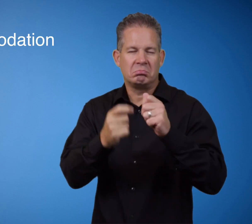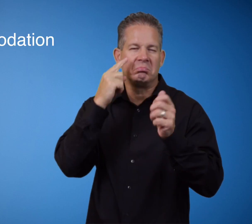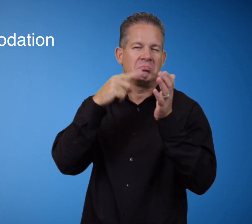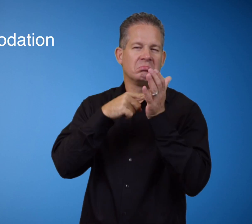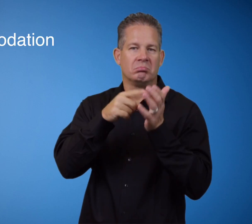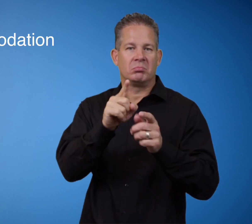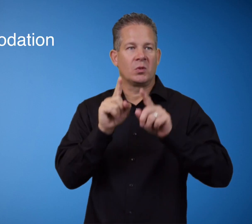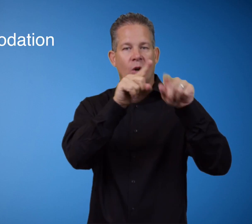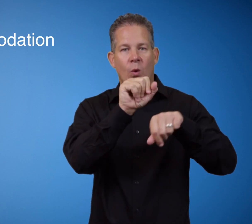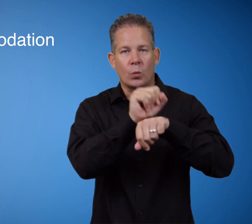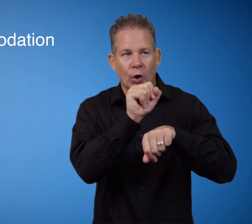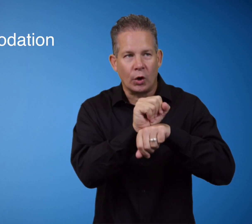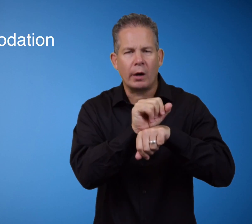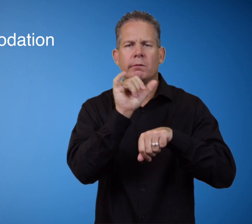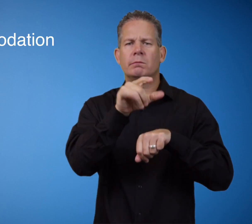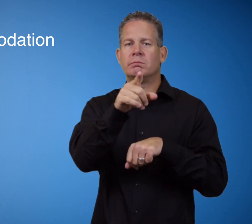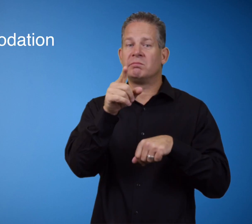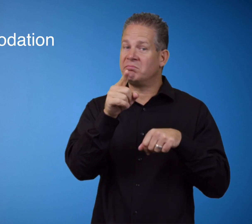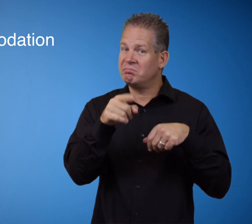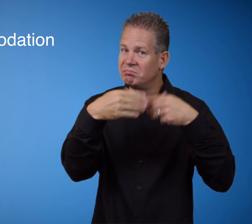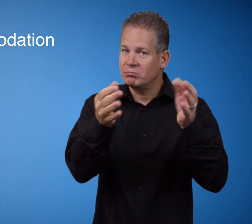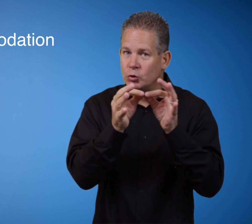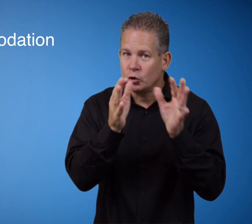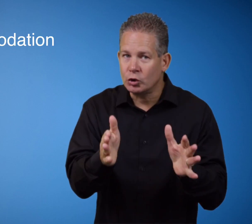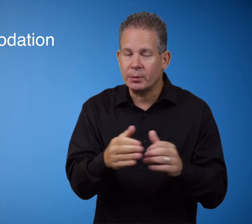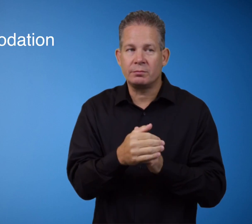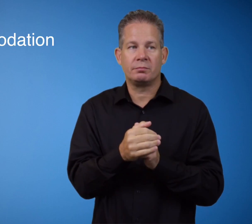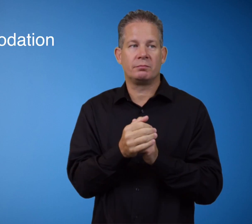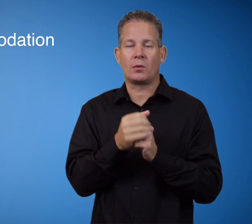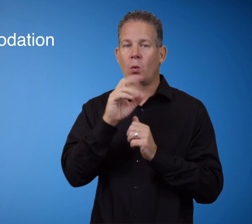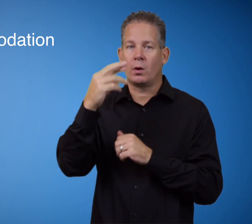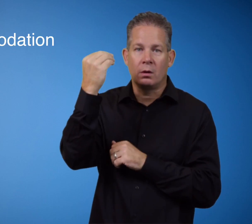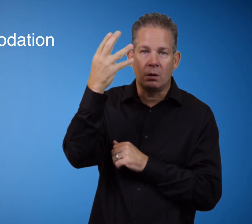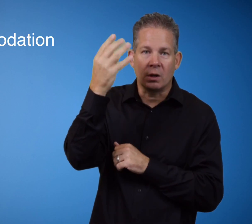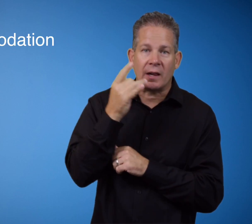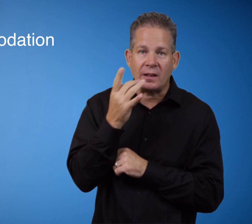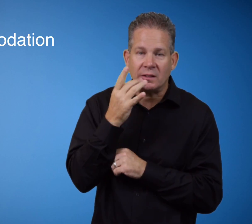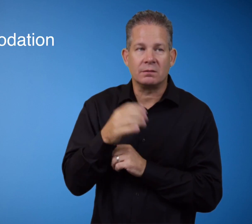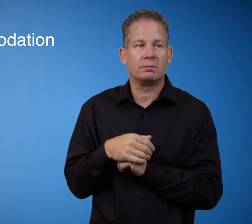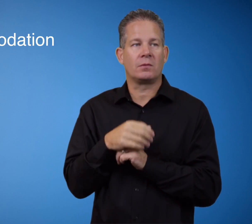An example of an accommodation is if you were to go to work, and they were to provide you an interpreter or to give you a lighting system